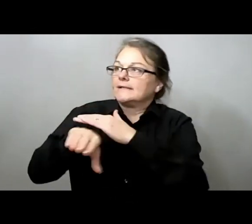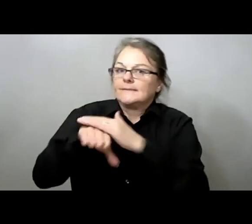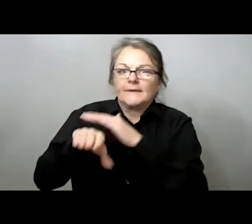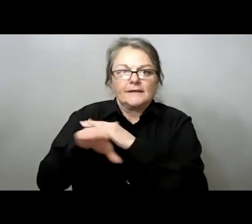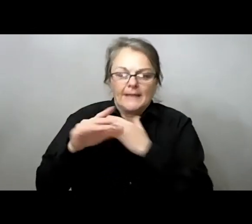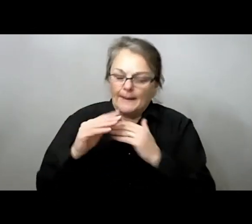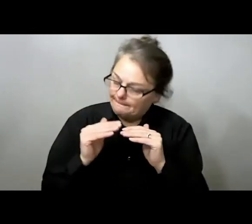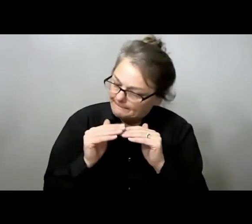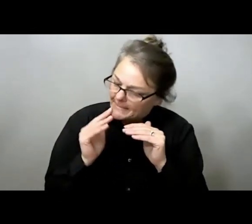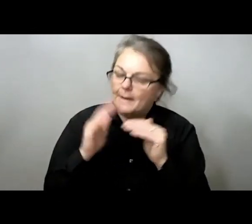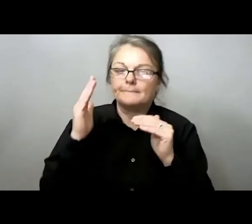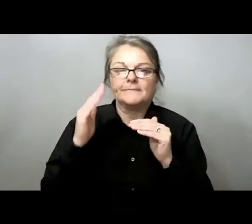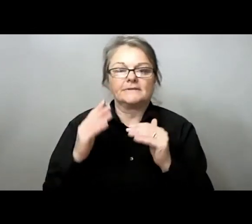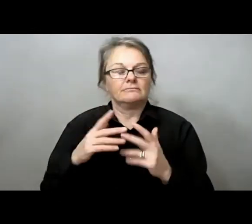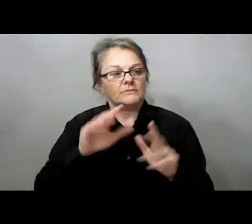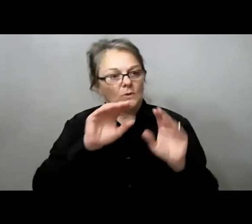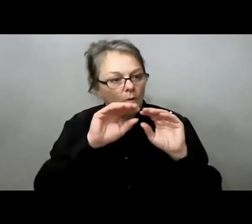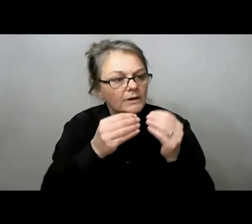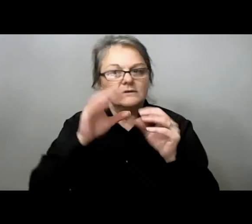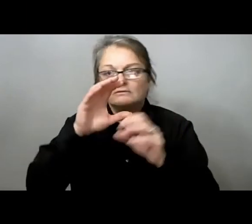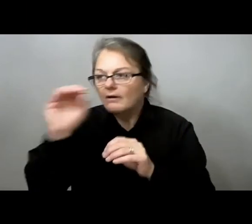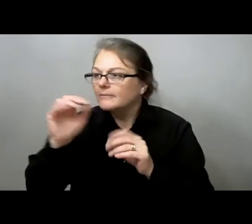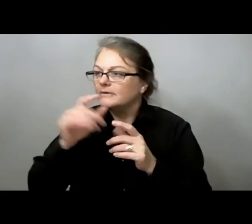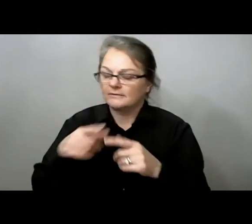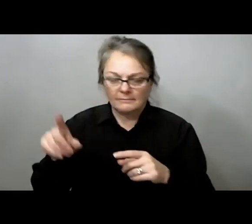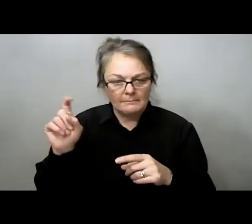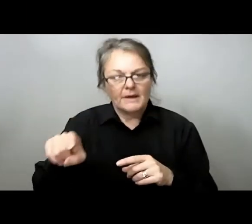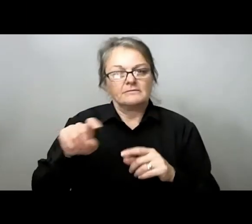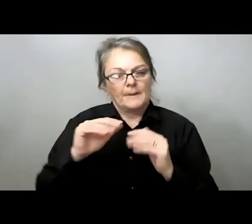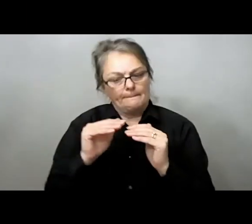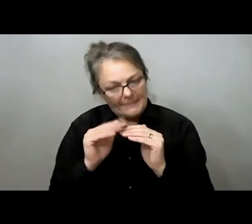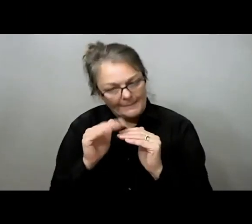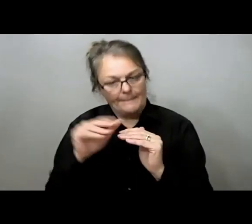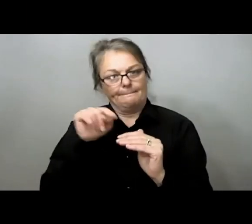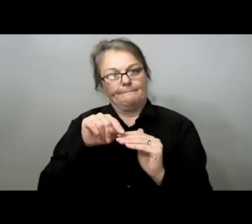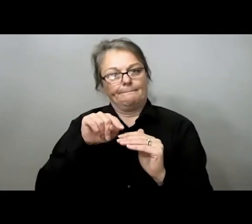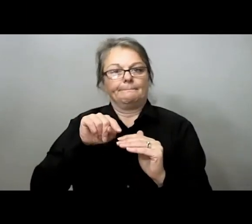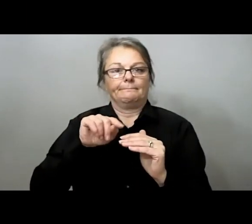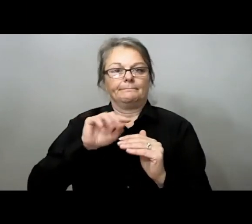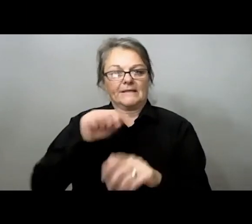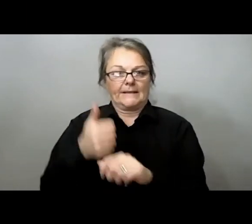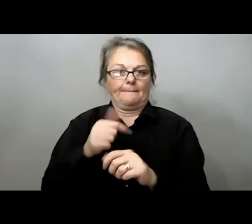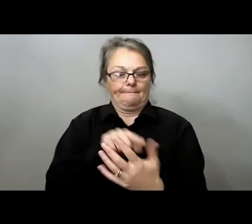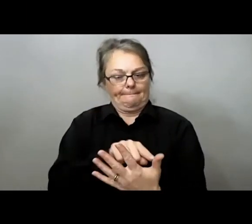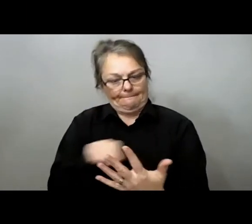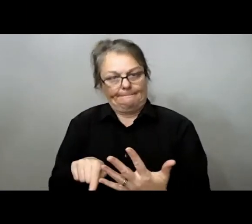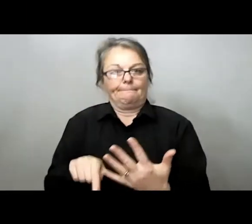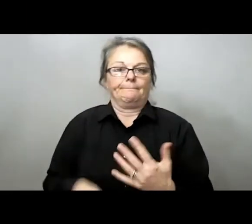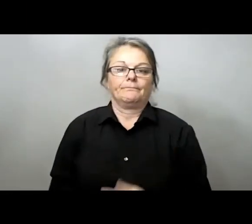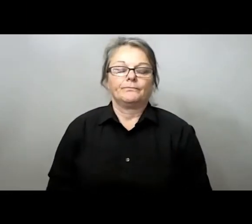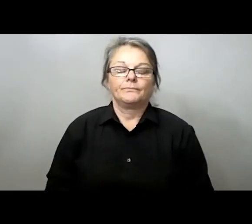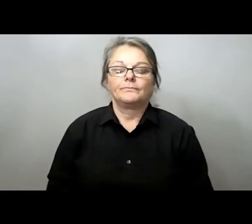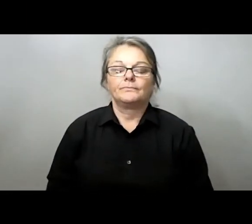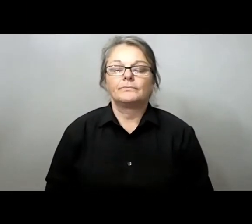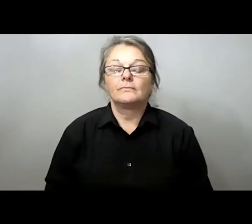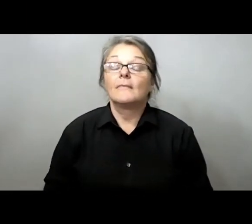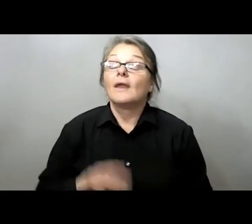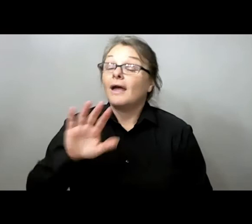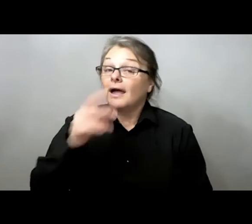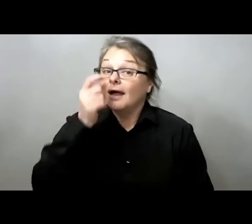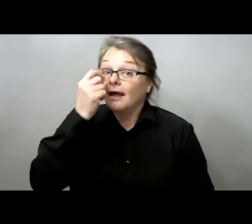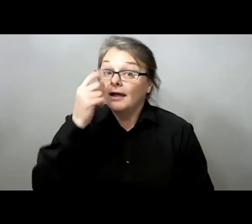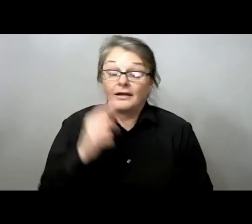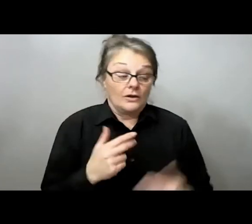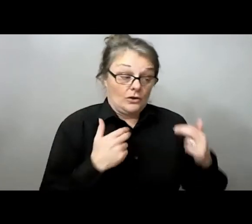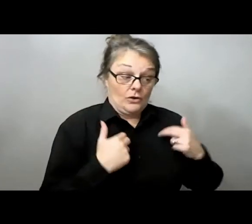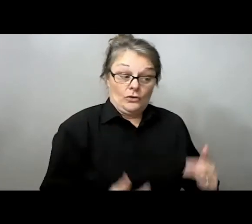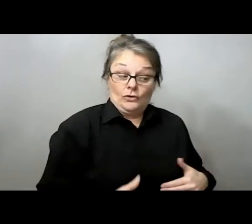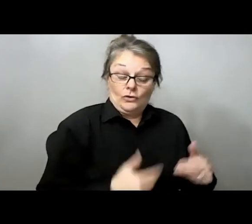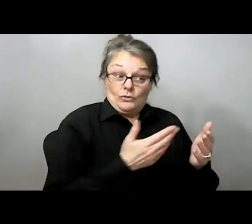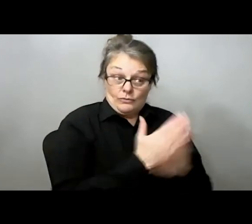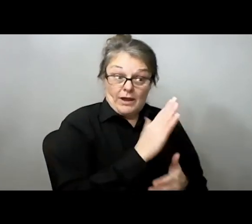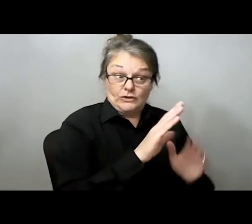REQUIREMENTS FOR ORGANIZATIONS IN ONTARIO. THE DISTINCTION BETWEEN THE HUMAN RIGHTS CODE